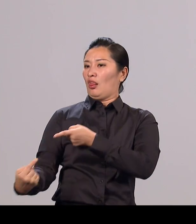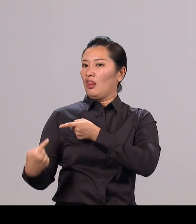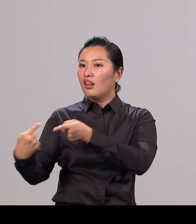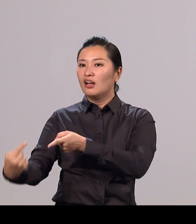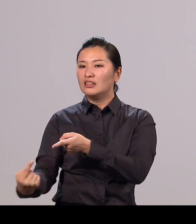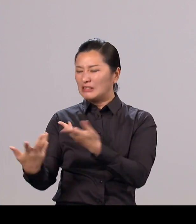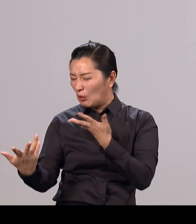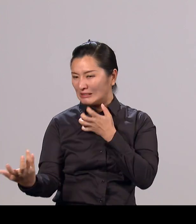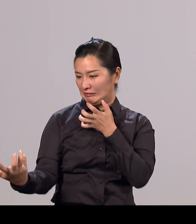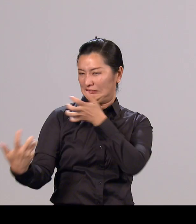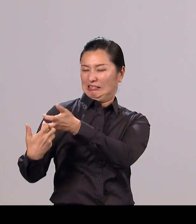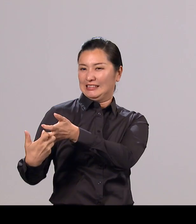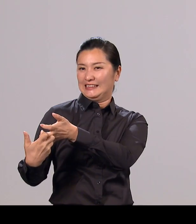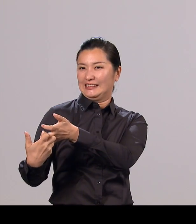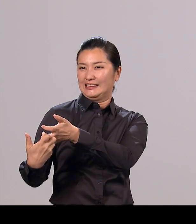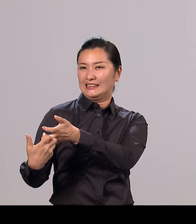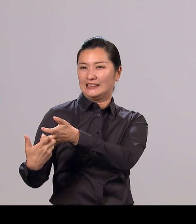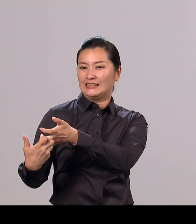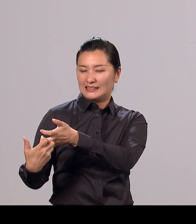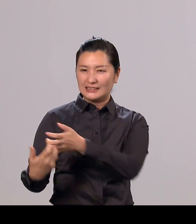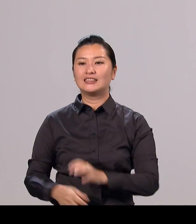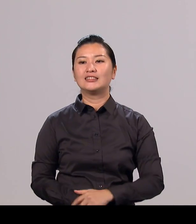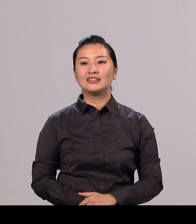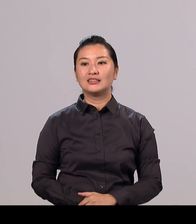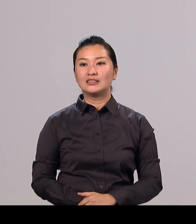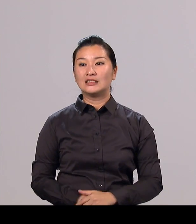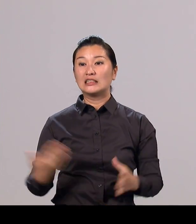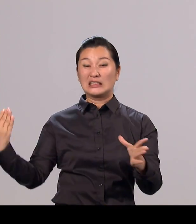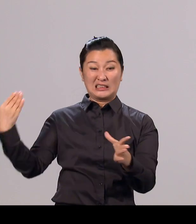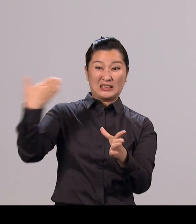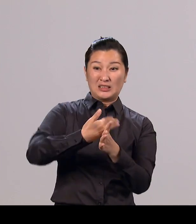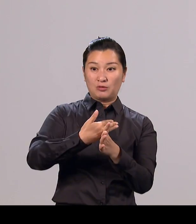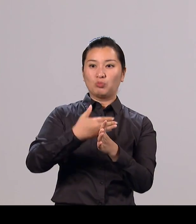And the disruption will happen over and over again relentlessly.